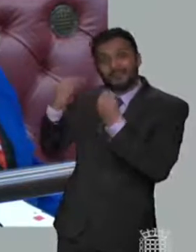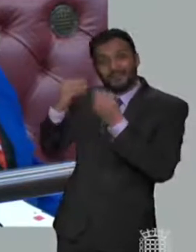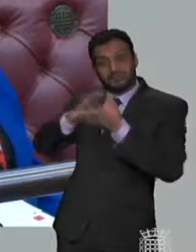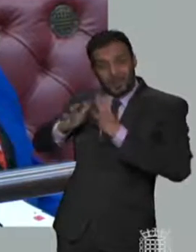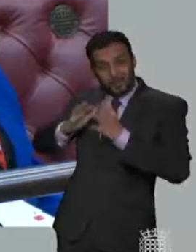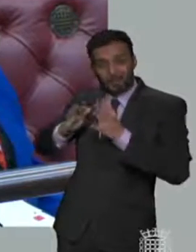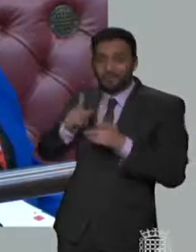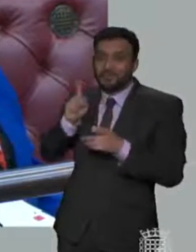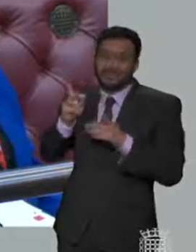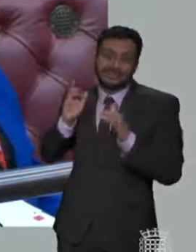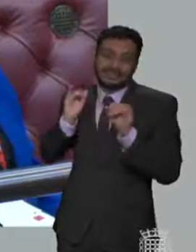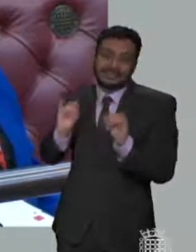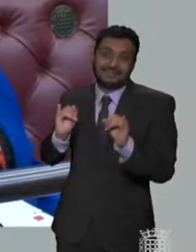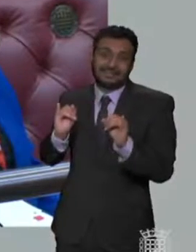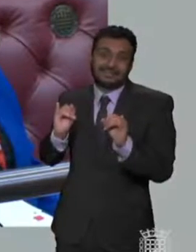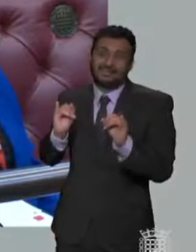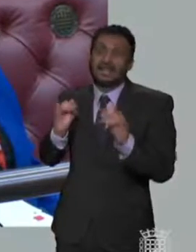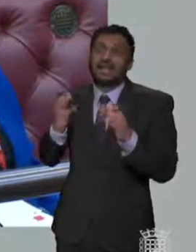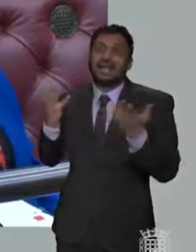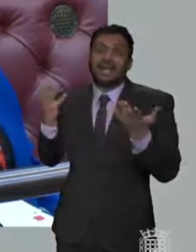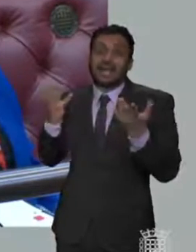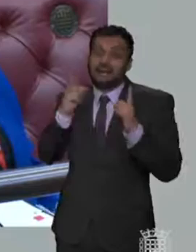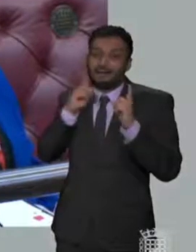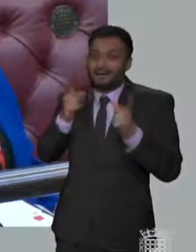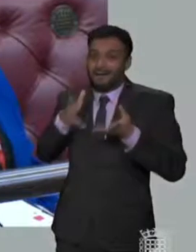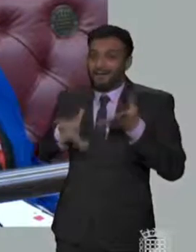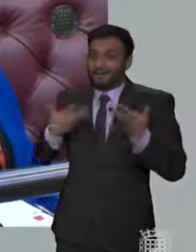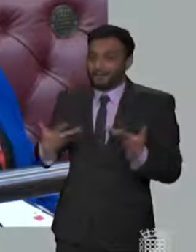this occasion because i don't have to do it so i'm saving it for another day